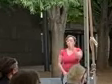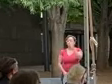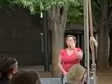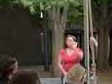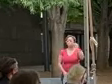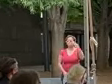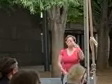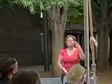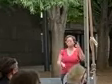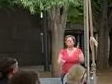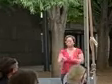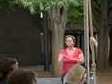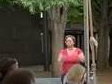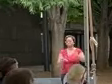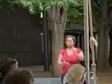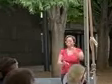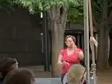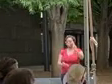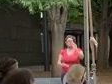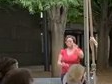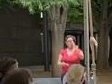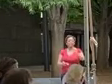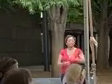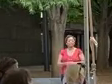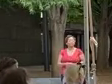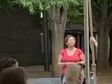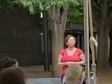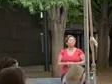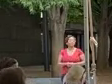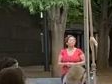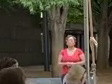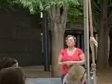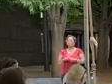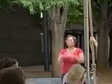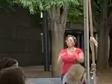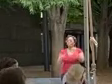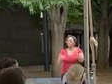and declared, "Let the shameful Wall of exclusion come down."